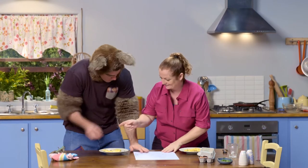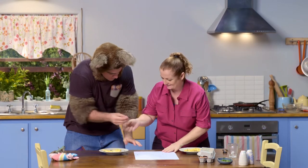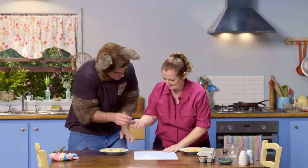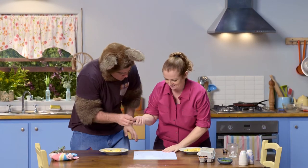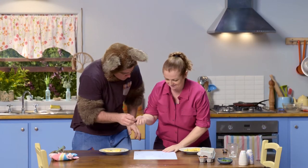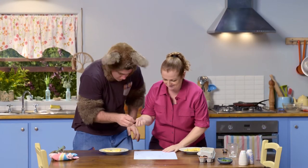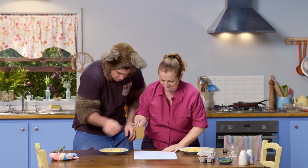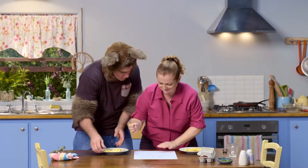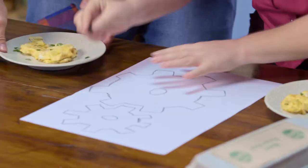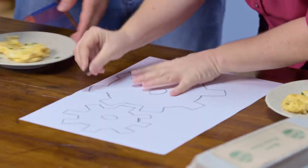Here you go.